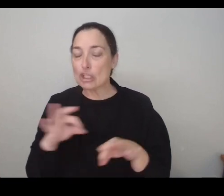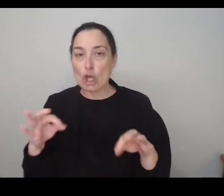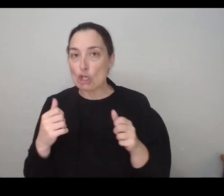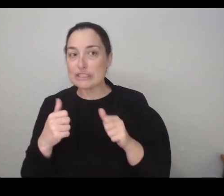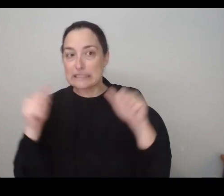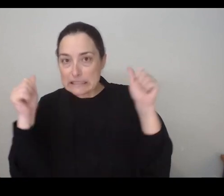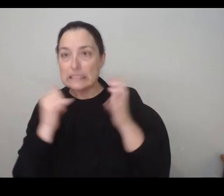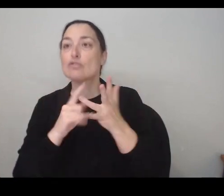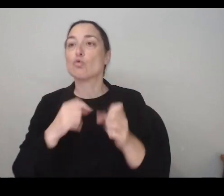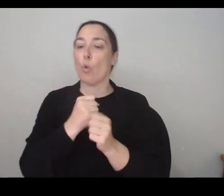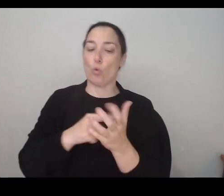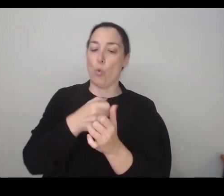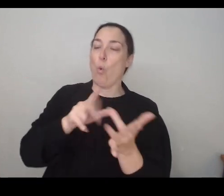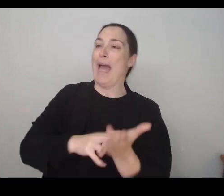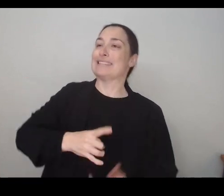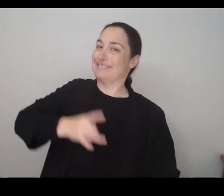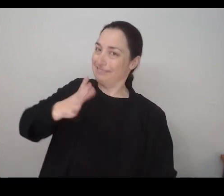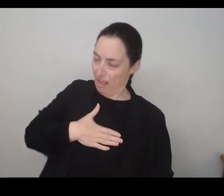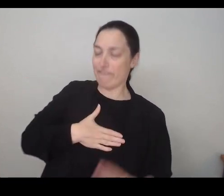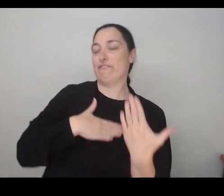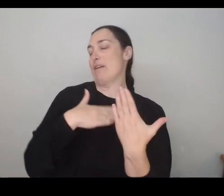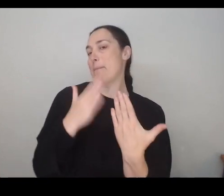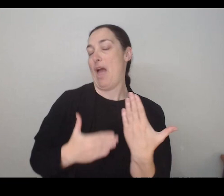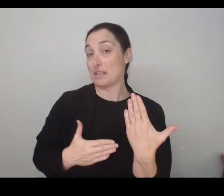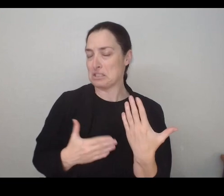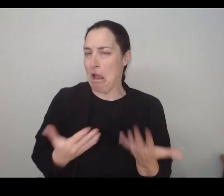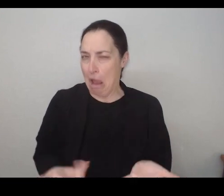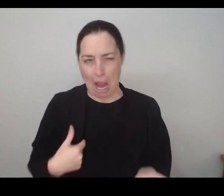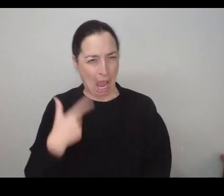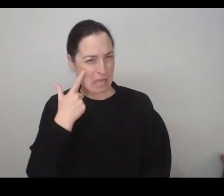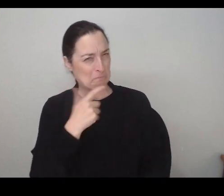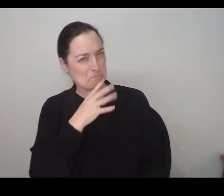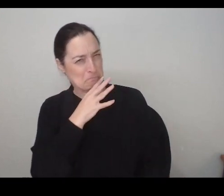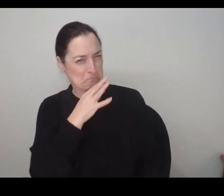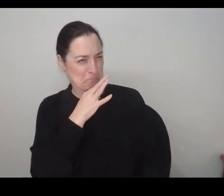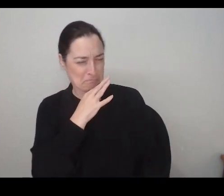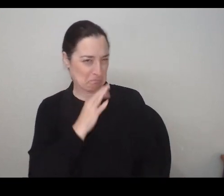I think it's completely by Gauguin. And looking at it carefully, it doesn't mark any difference